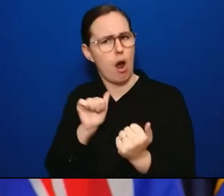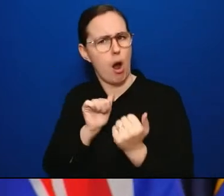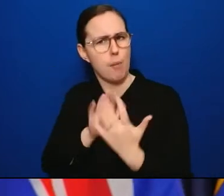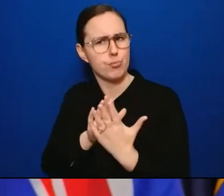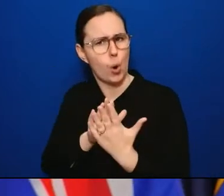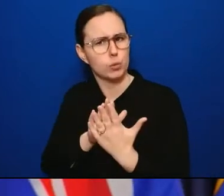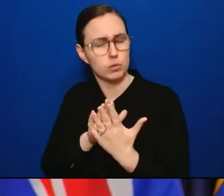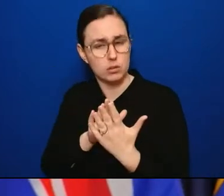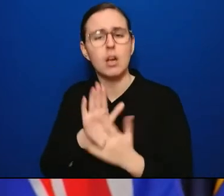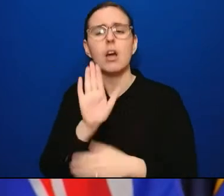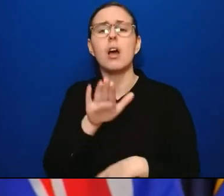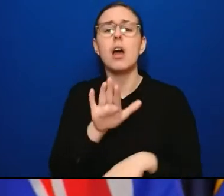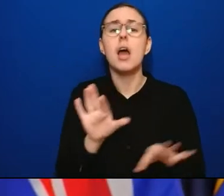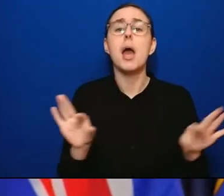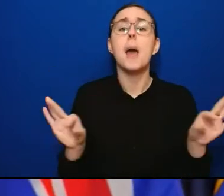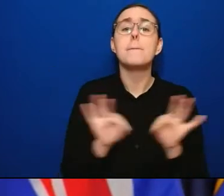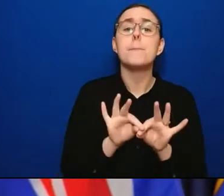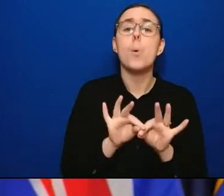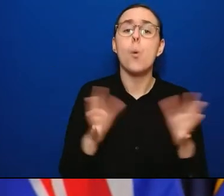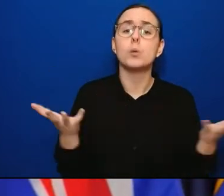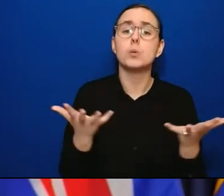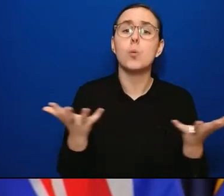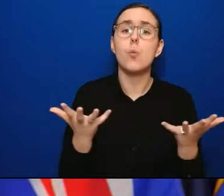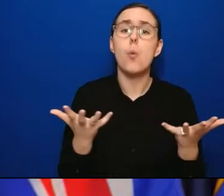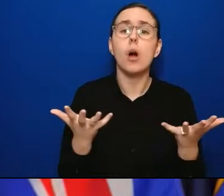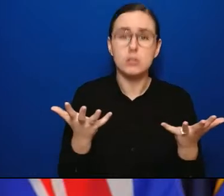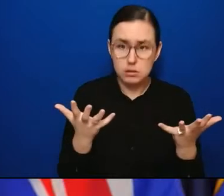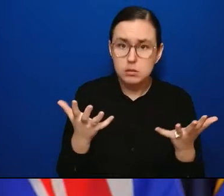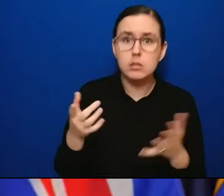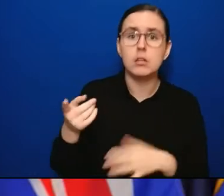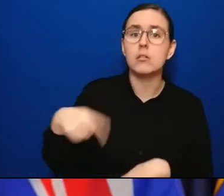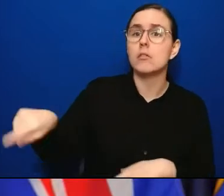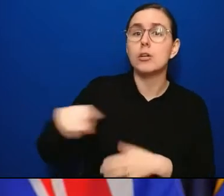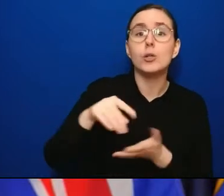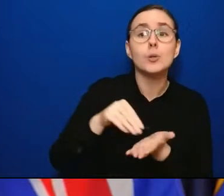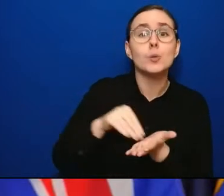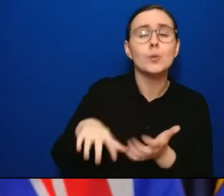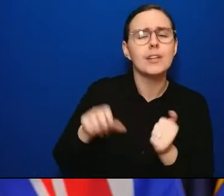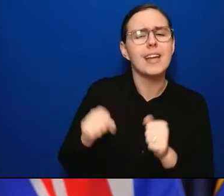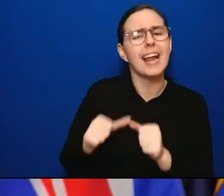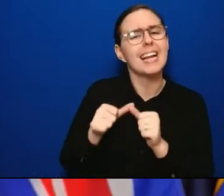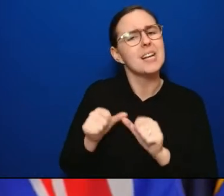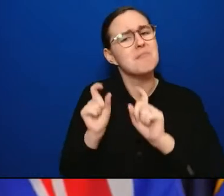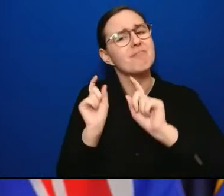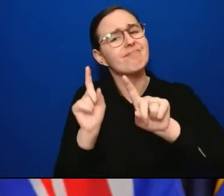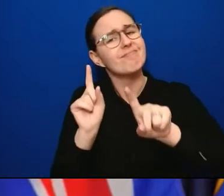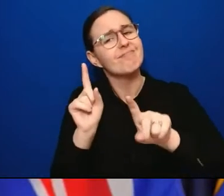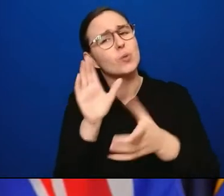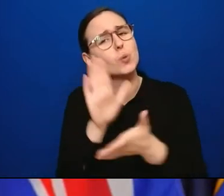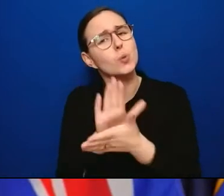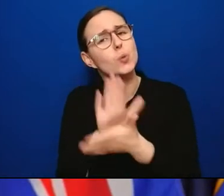schools have had the most opportunity to be in school. Of all the jurisdictions because we've taken a continue